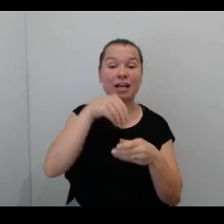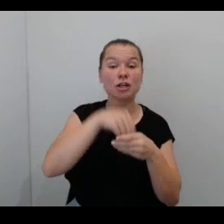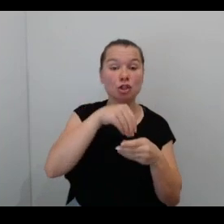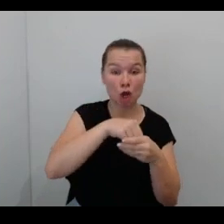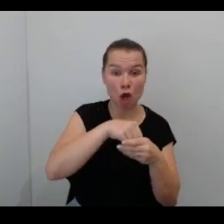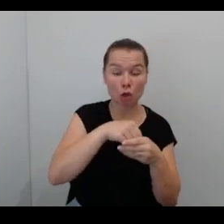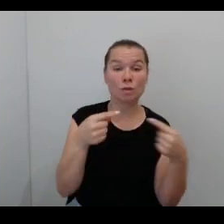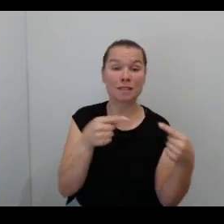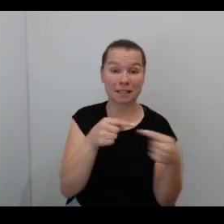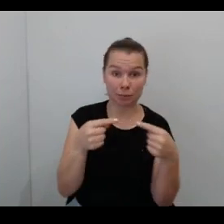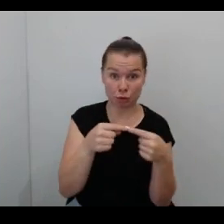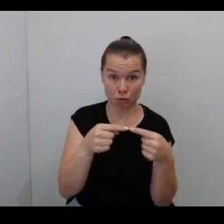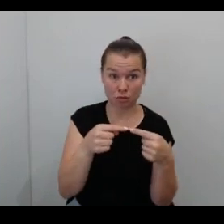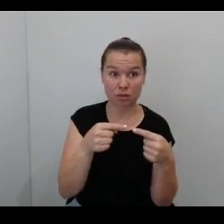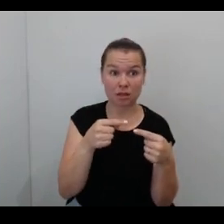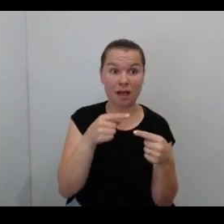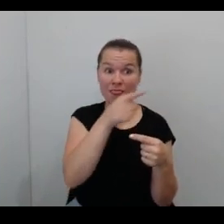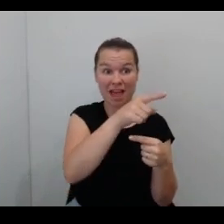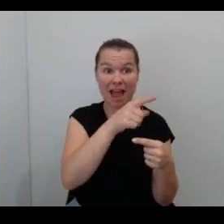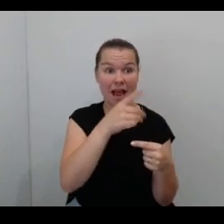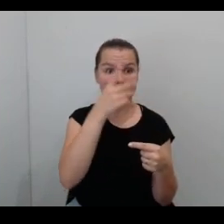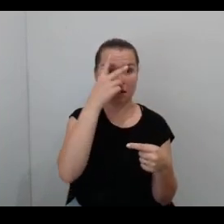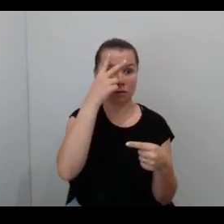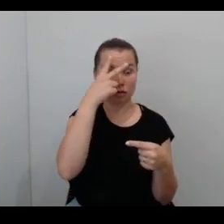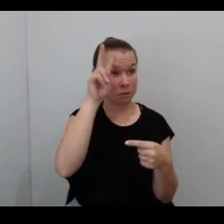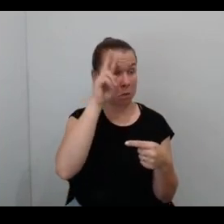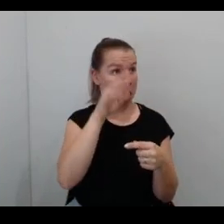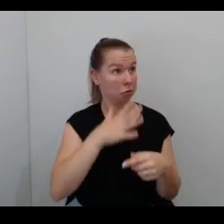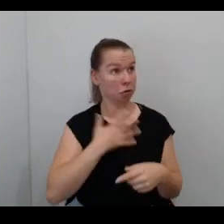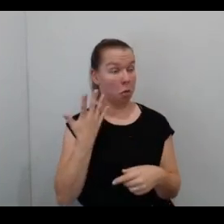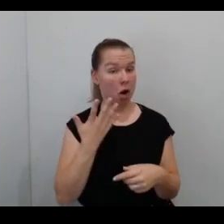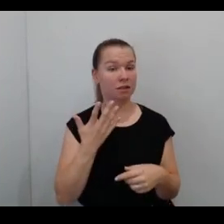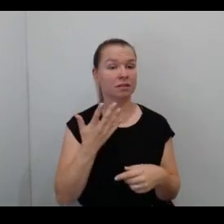If it's a credit contract, yes.